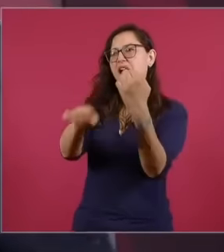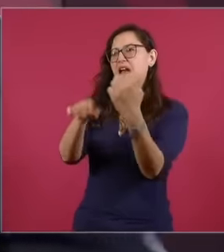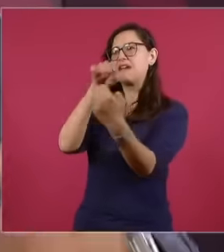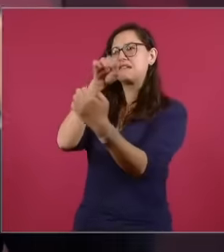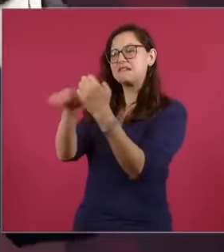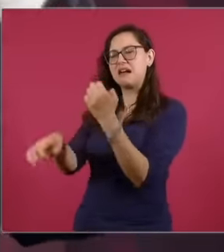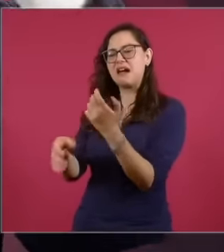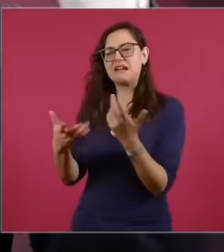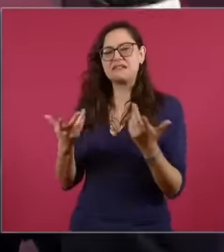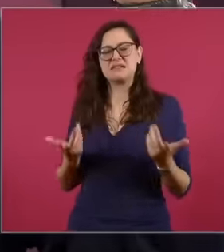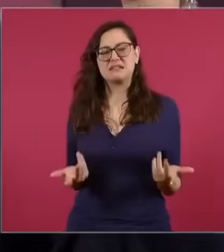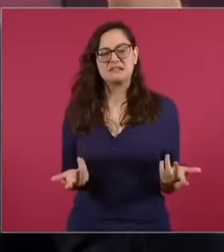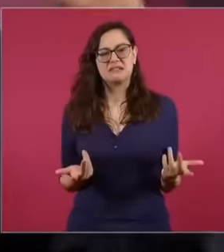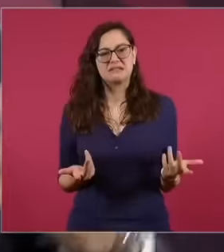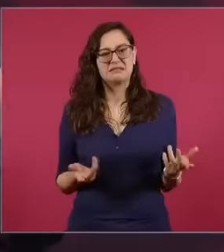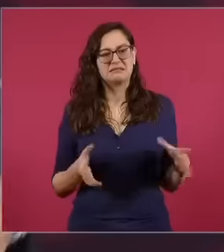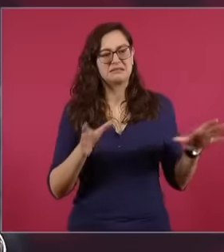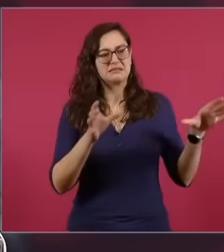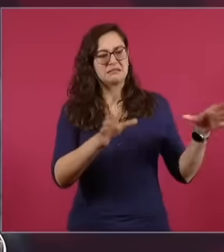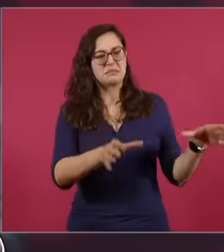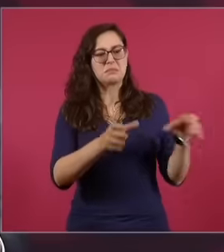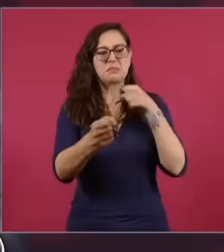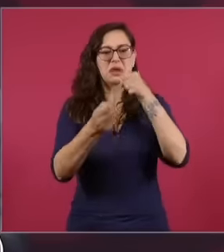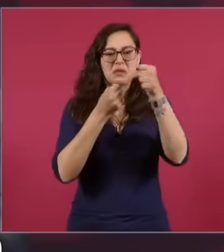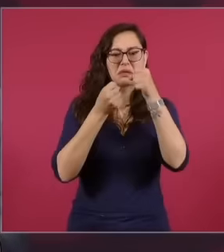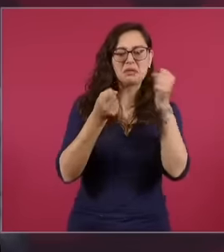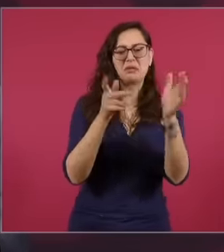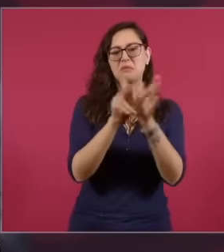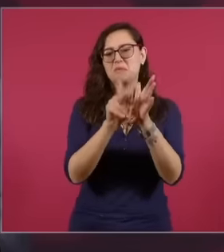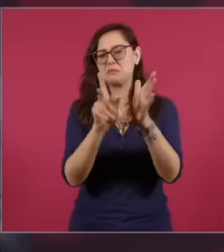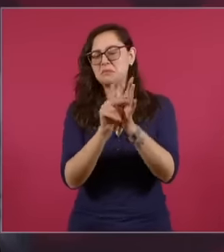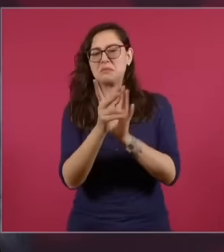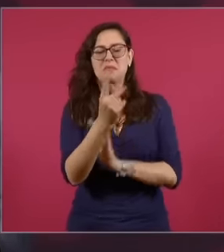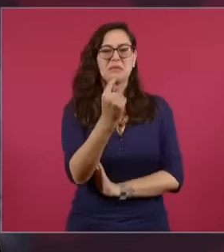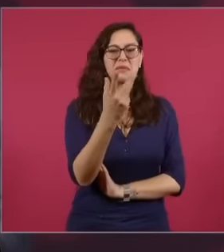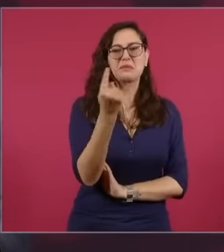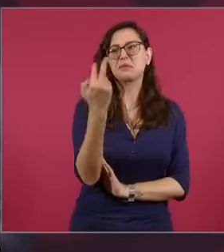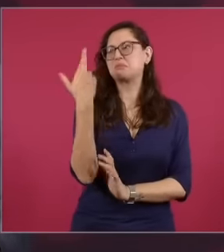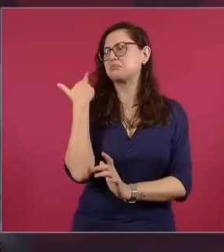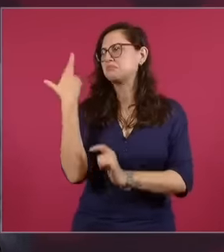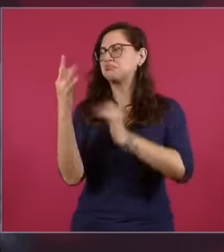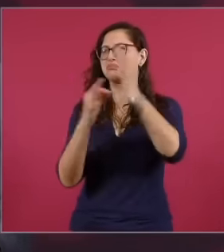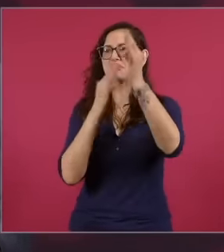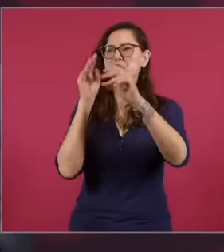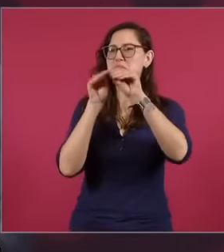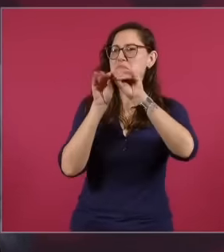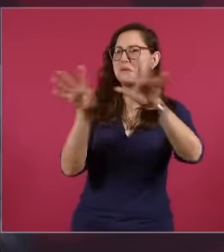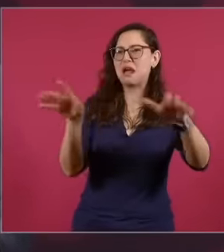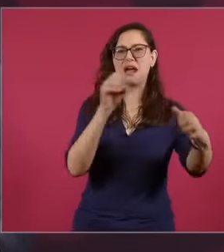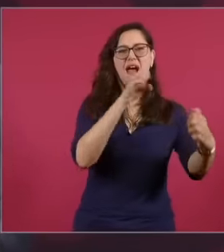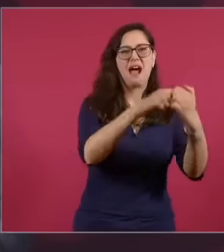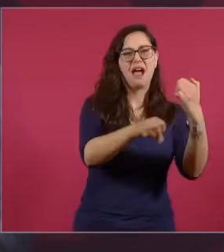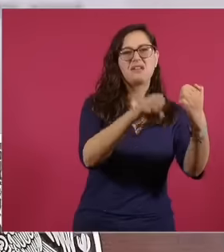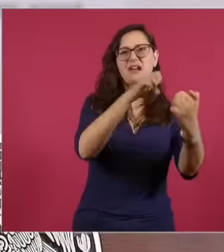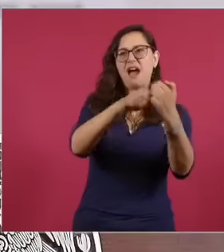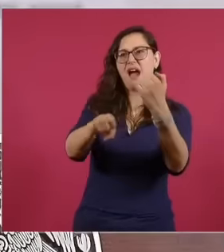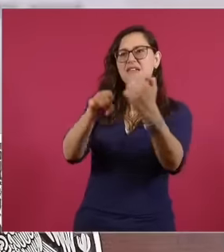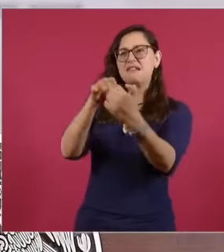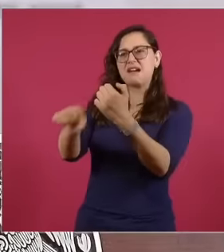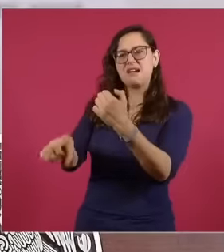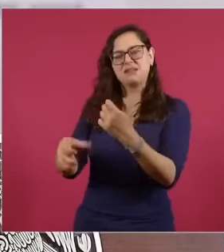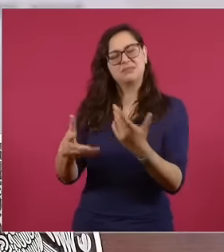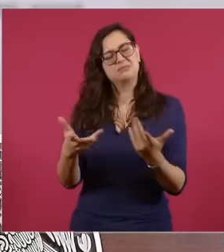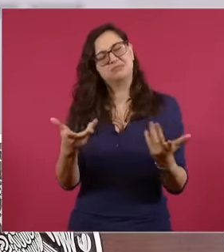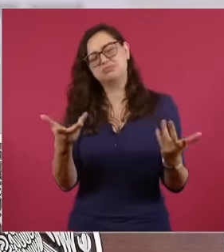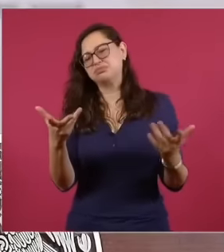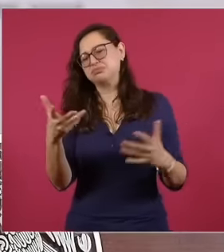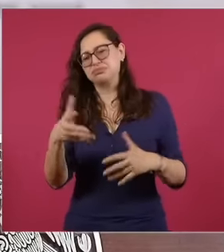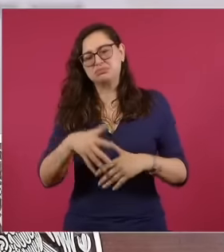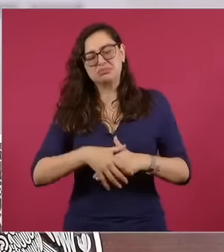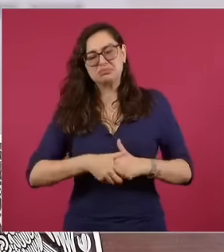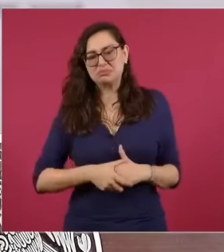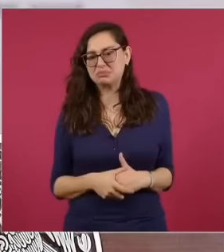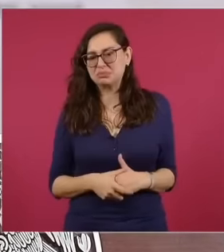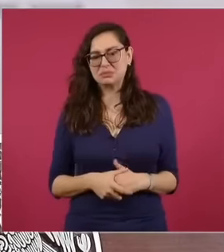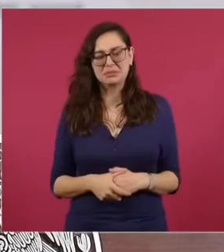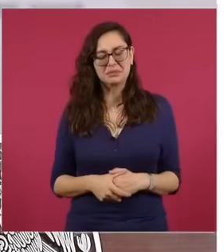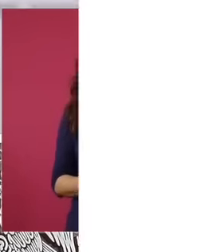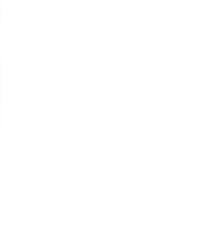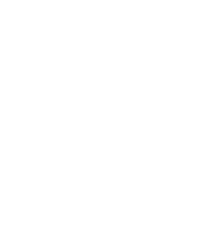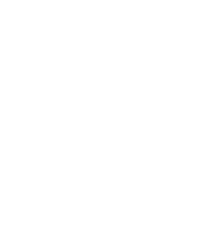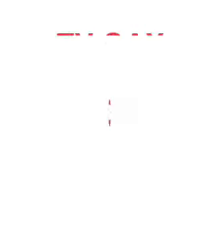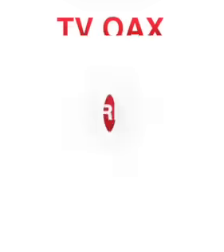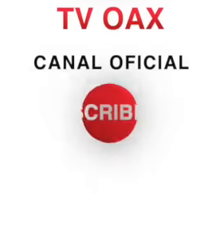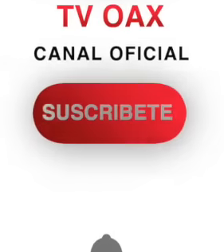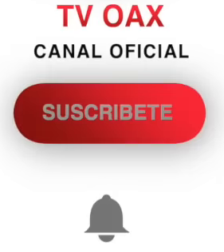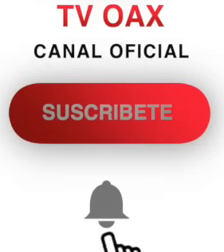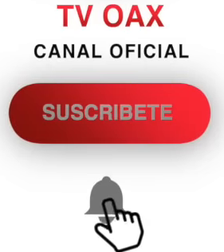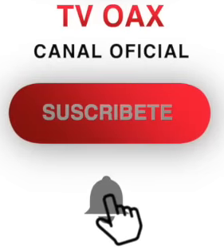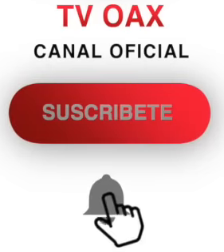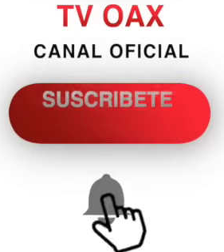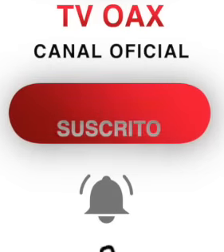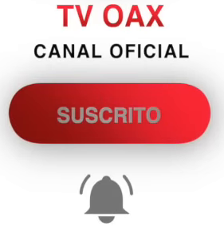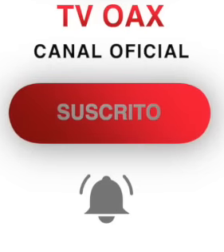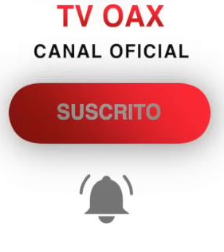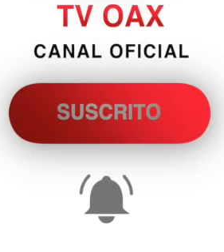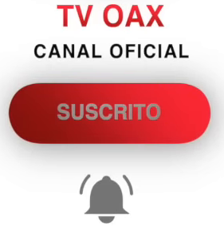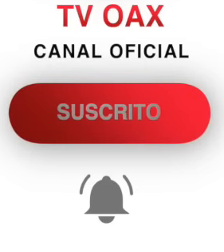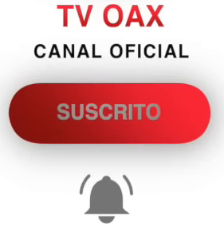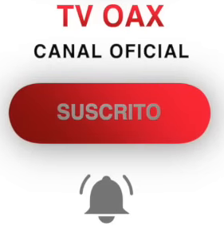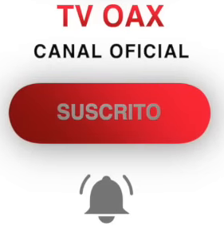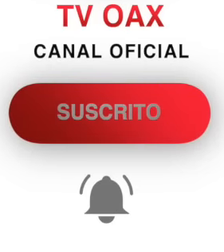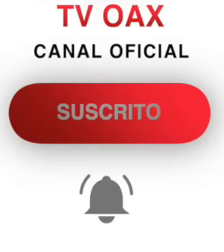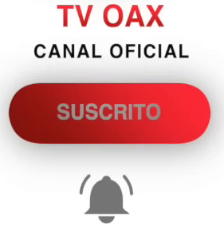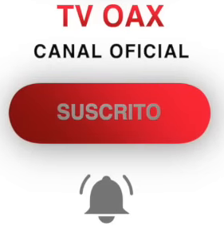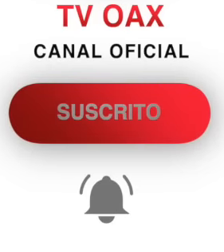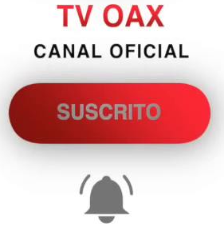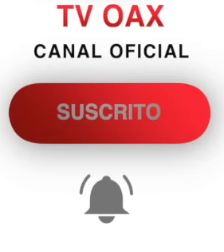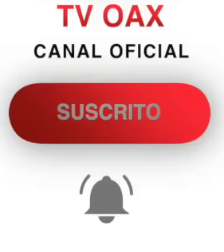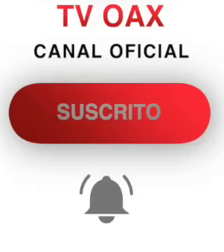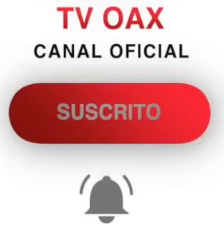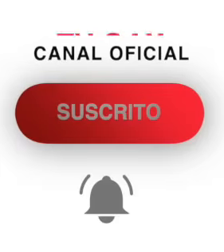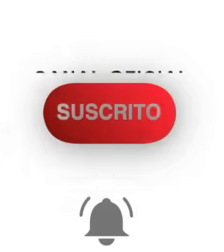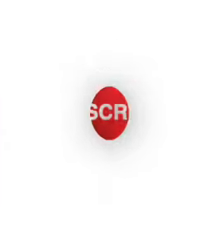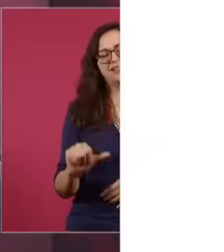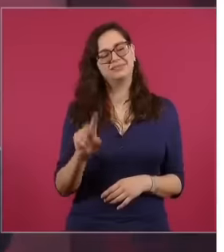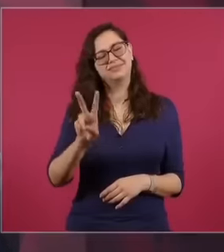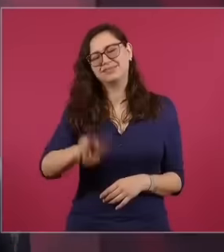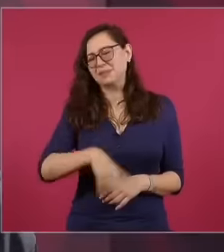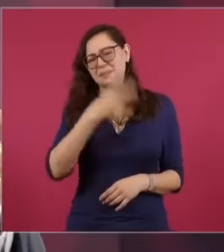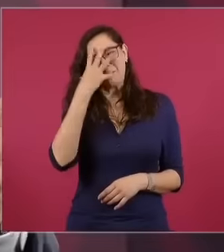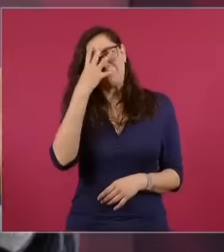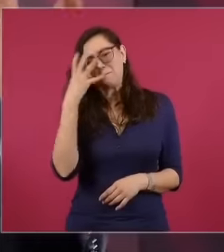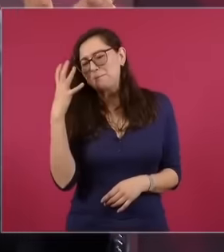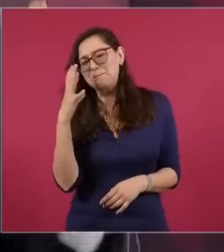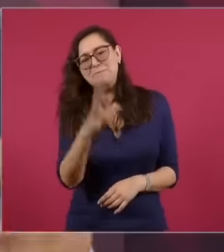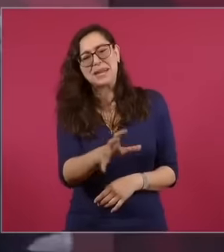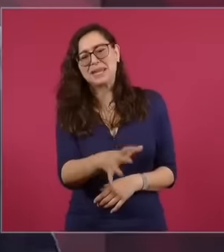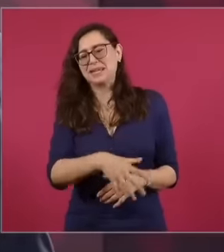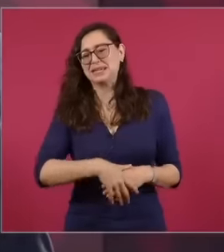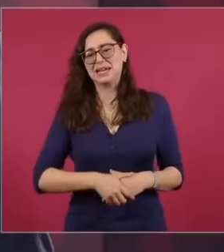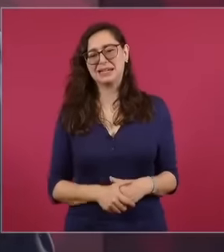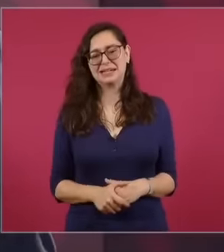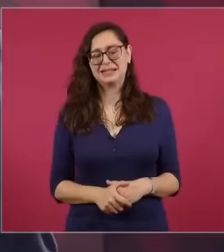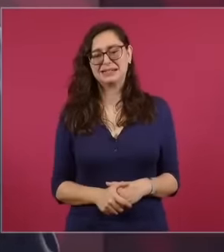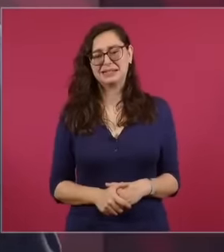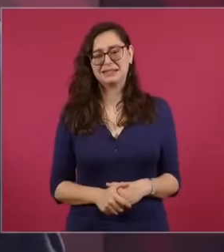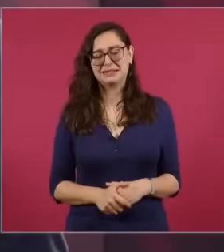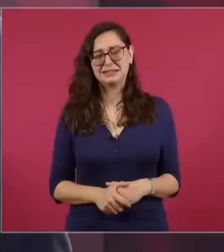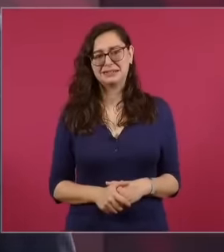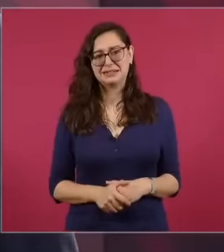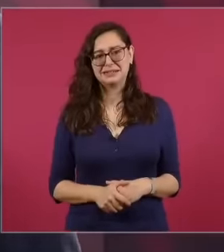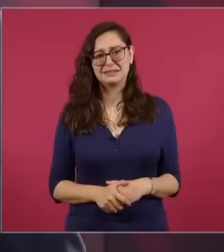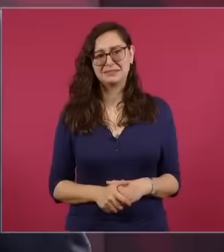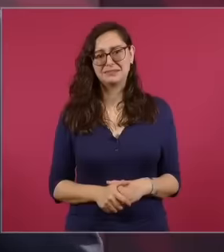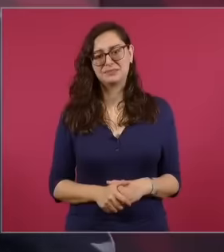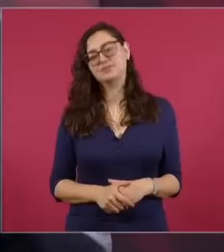media Formula of other people's pity this like I have known them